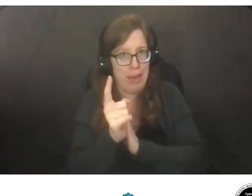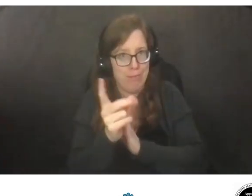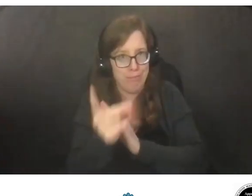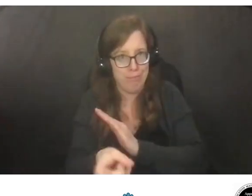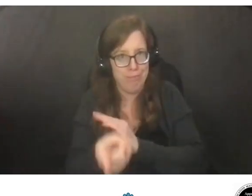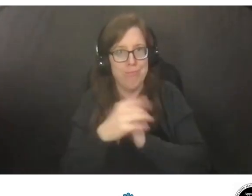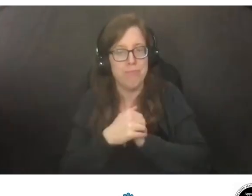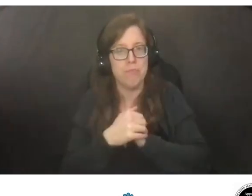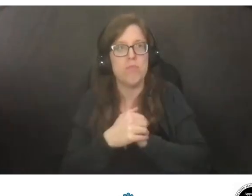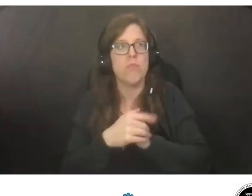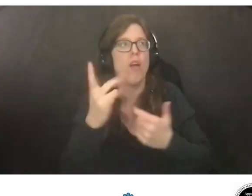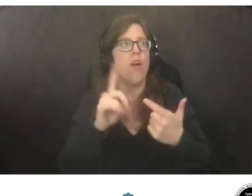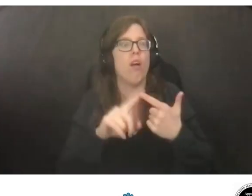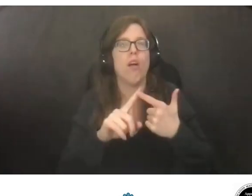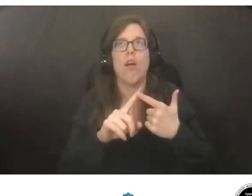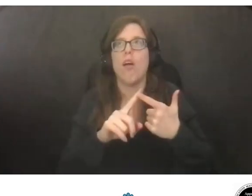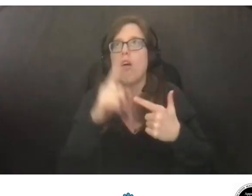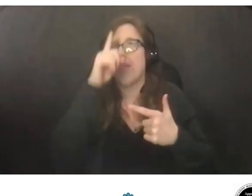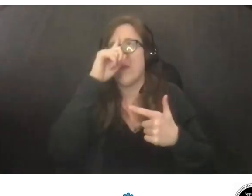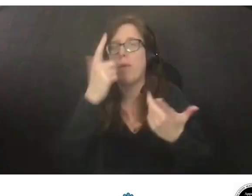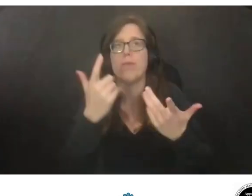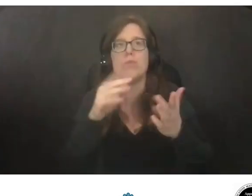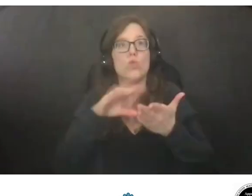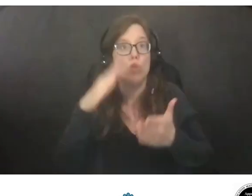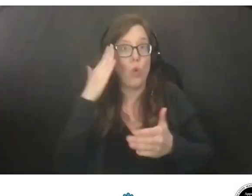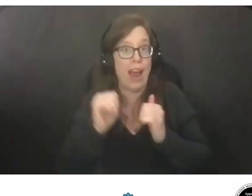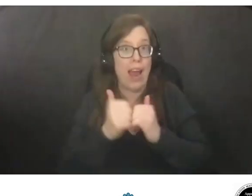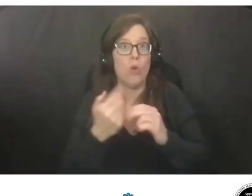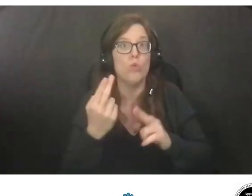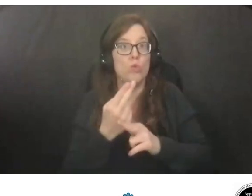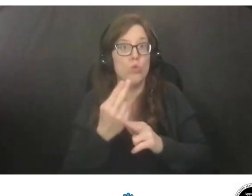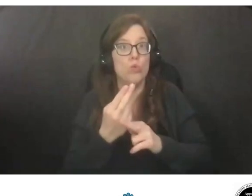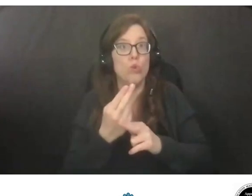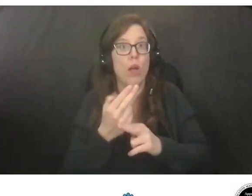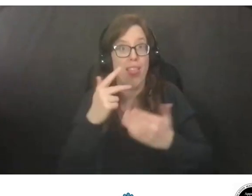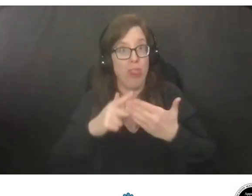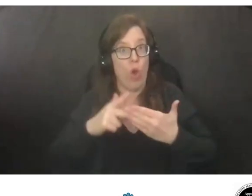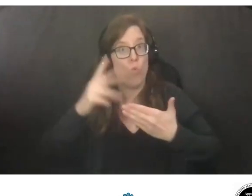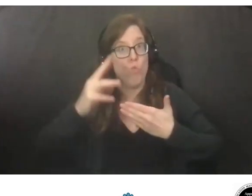Other things like, does the student know how to use and ensure that the programming